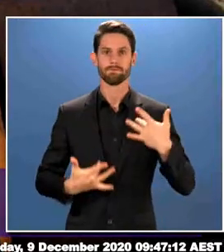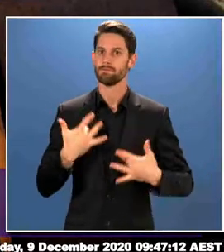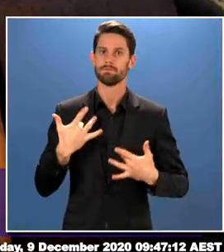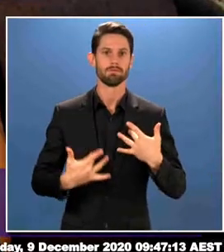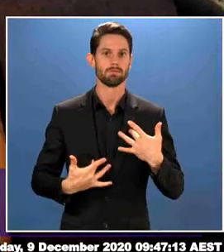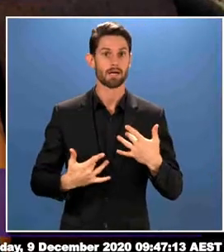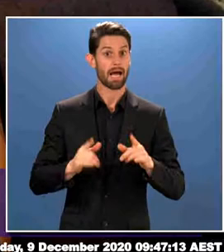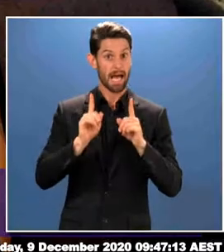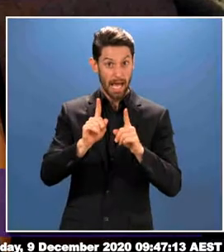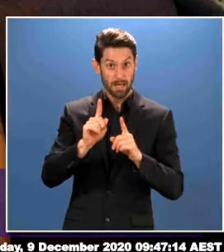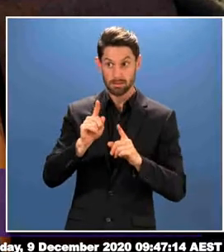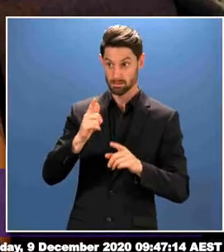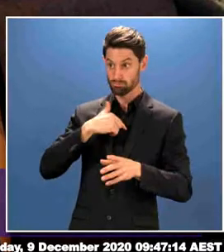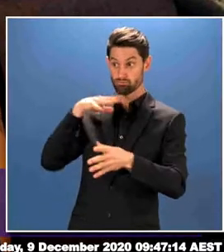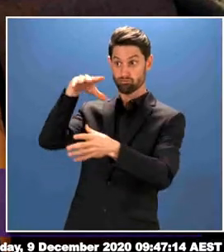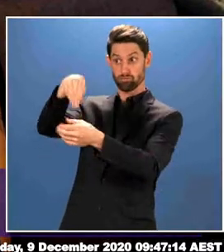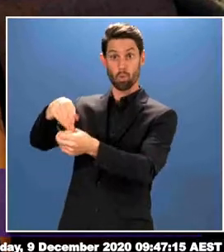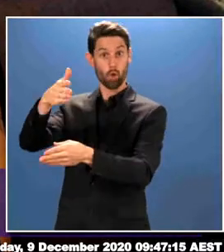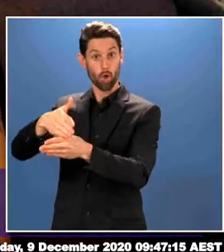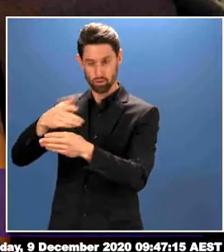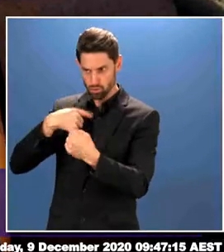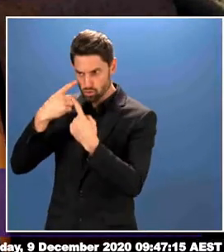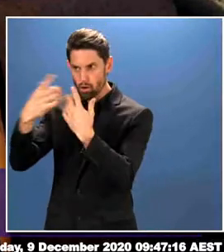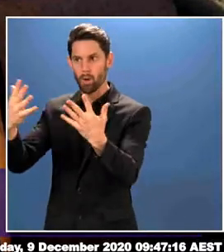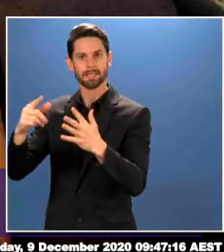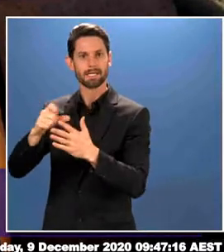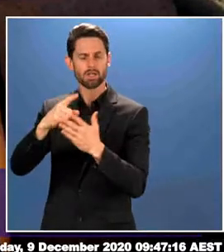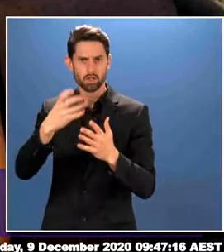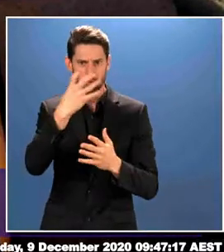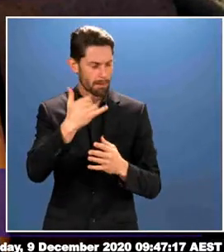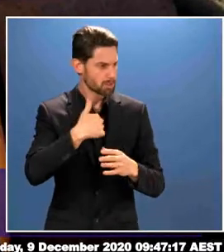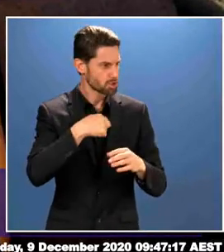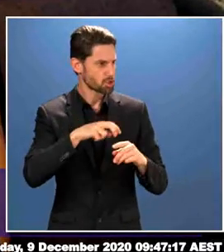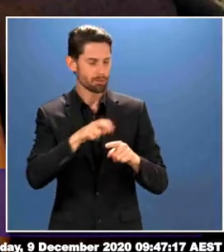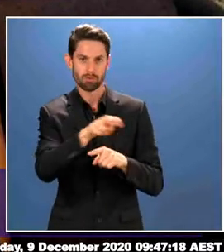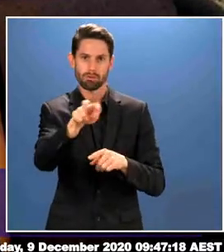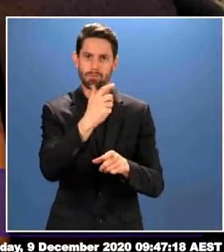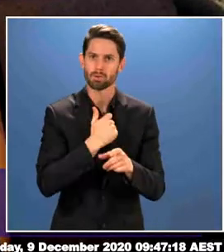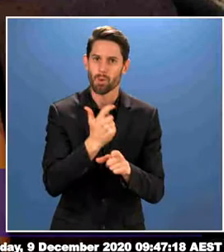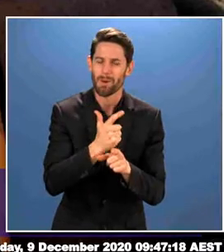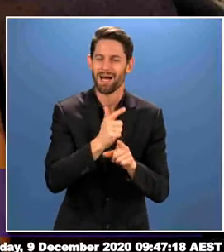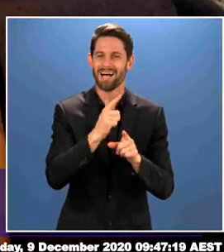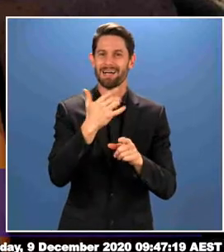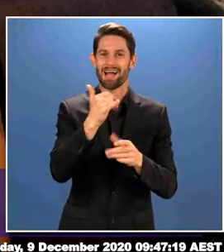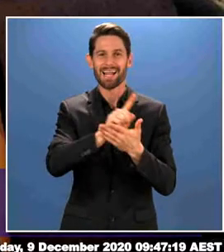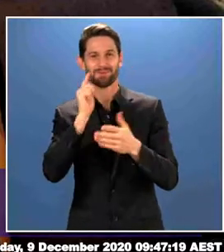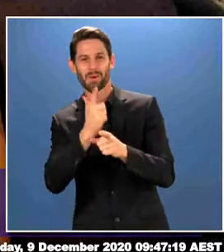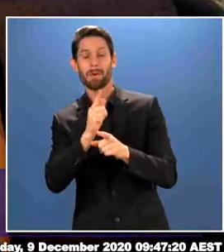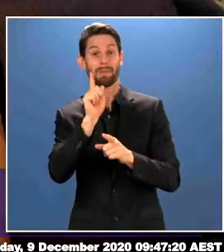representation, and I might be getting ahead of myself here, but we will talk about it a bit more later in terms of creating opportunities